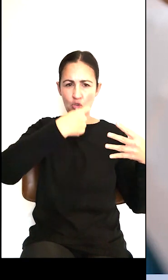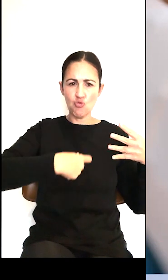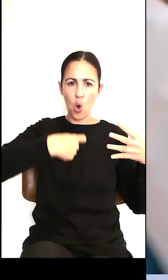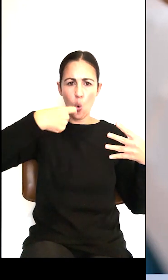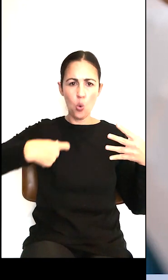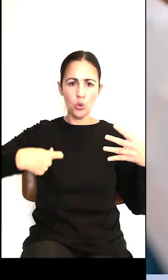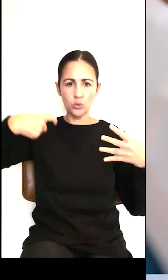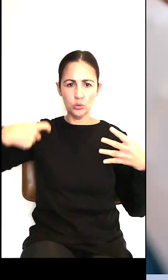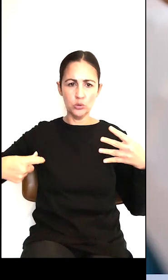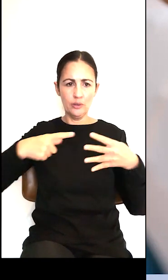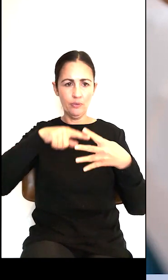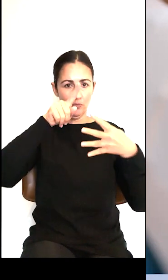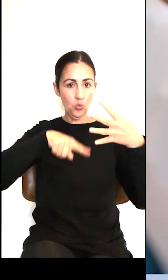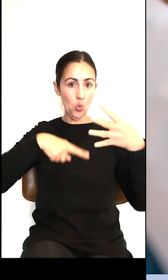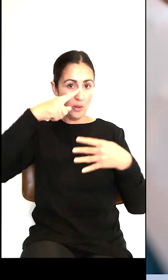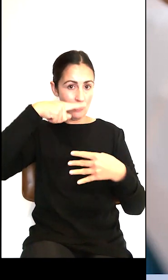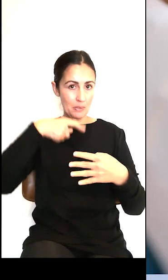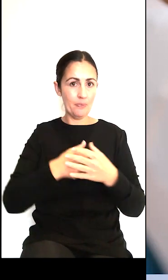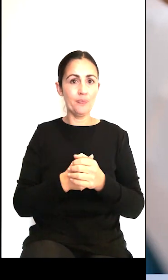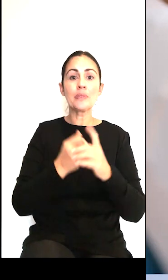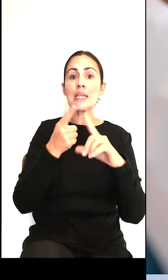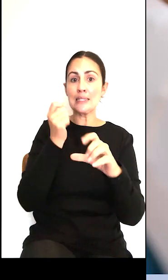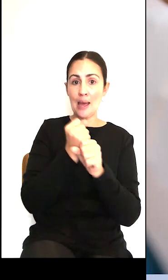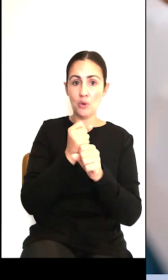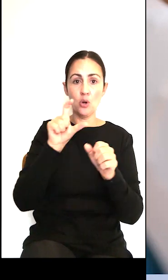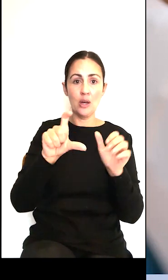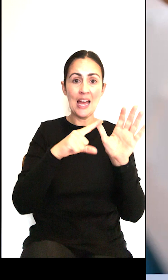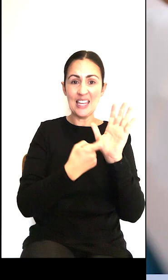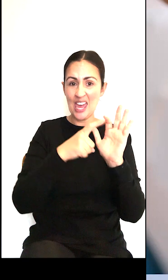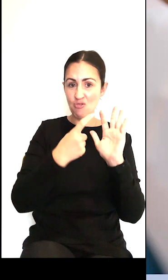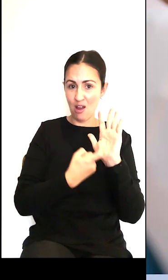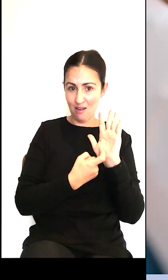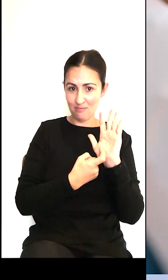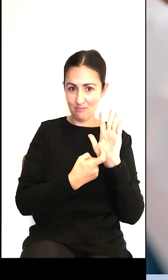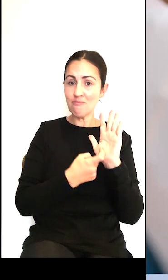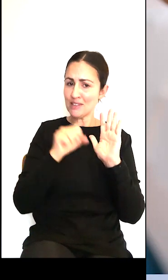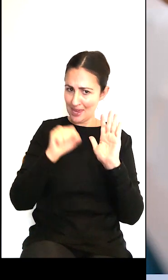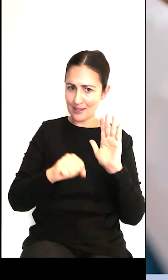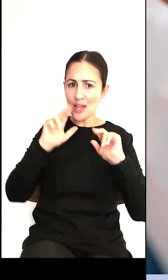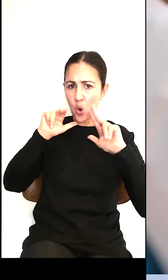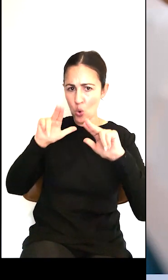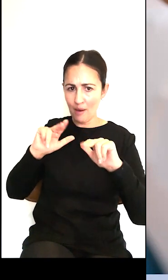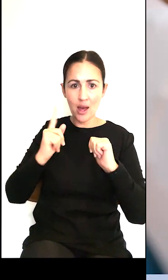everybody. For example, someone's carer may not be a nominated rep,